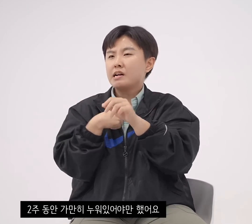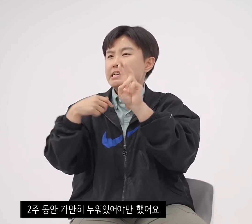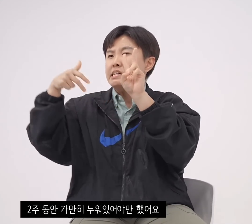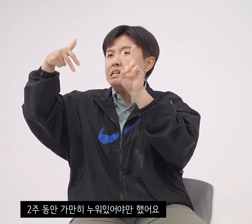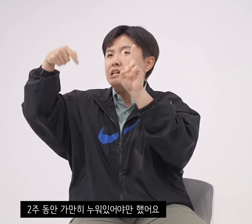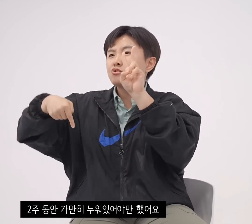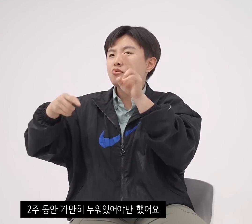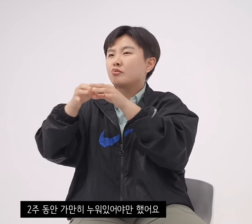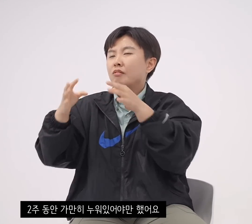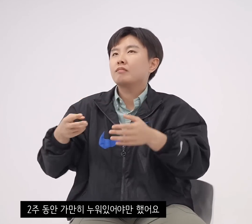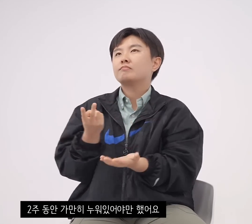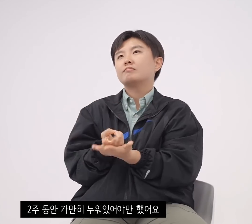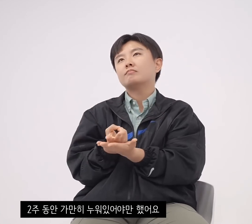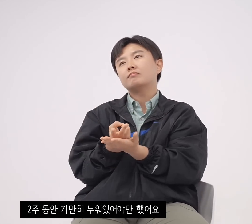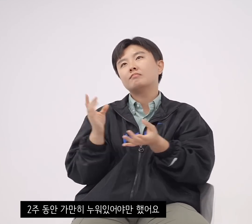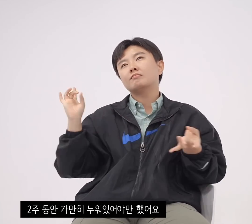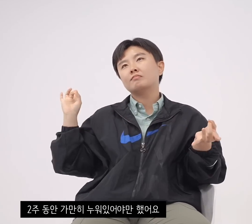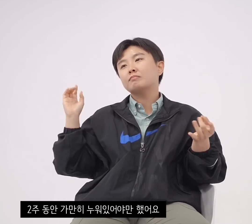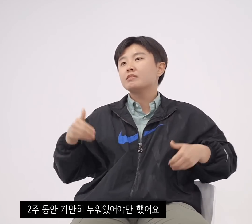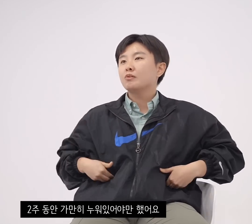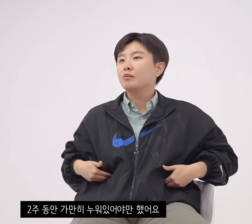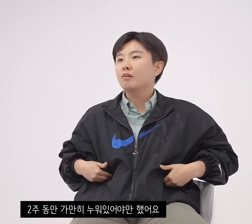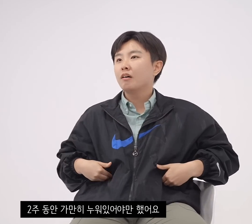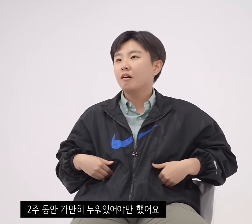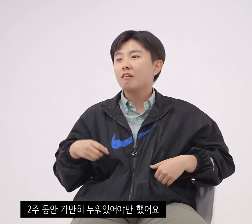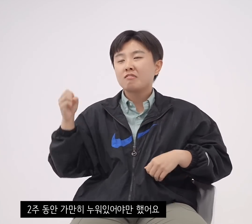I had to lie still for two weeks.